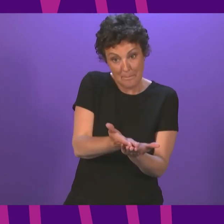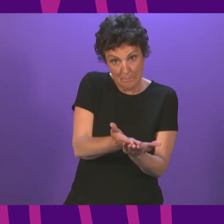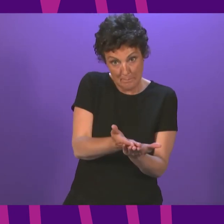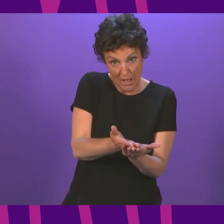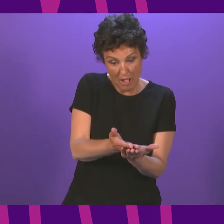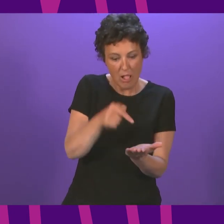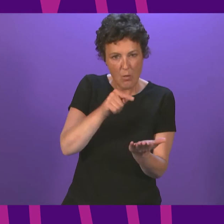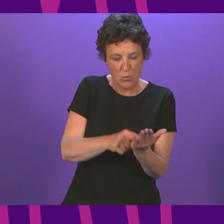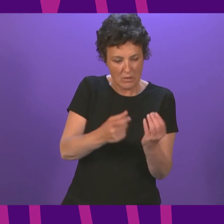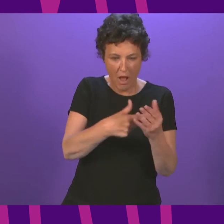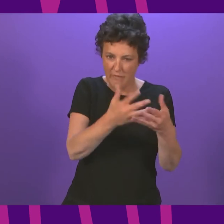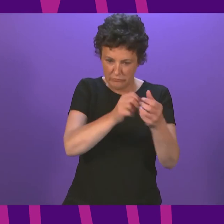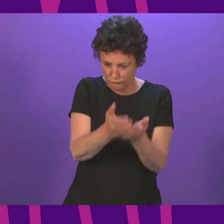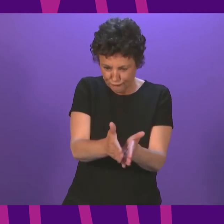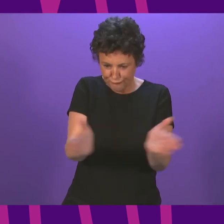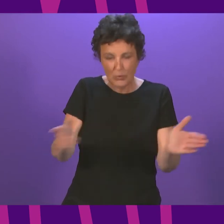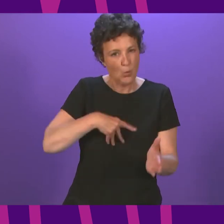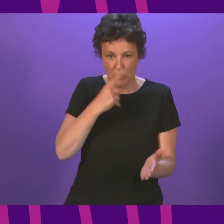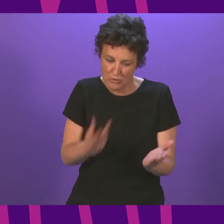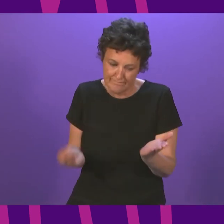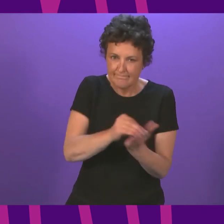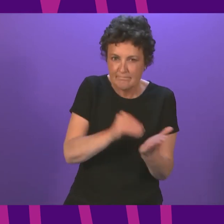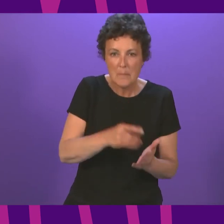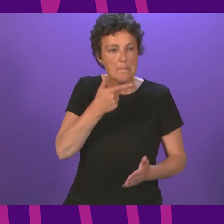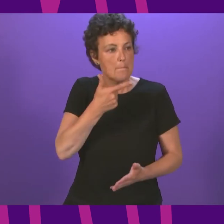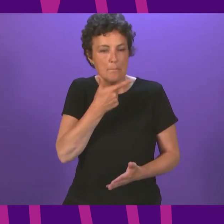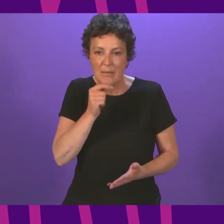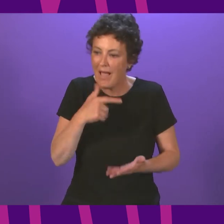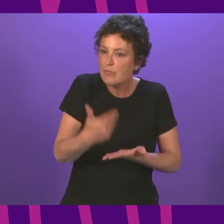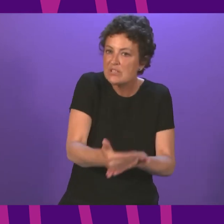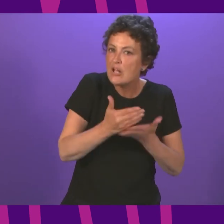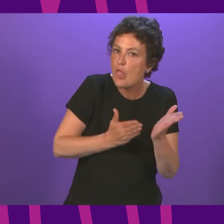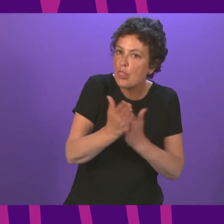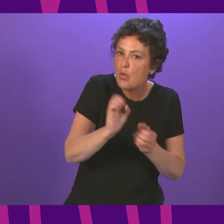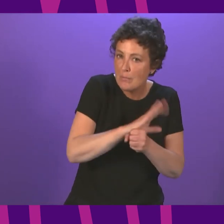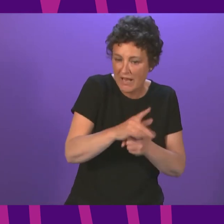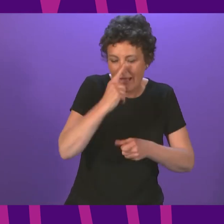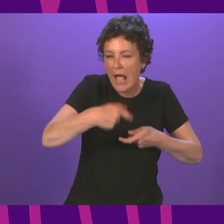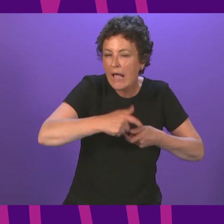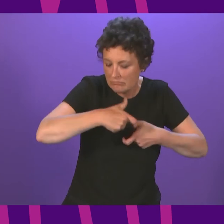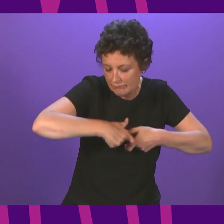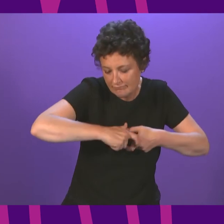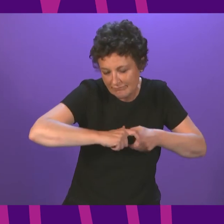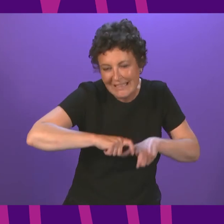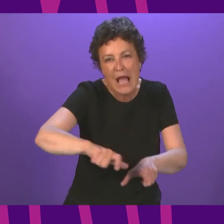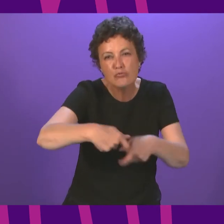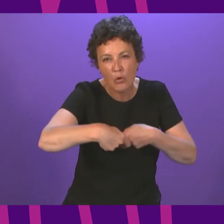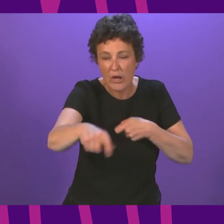to do much more with it to ensure that protections that were given to people during the pandemic were available for a while longer. We would also have sought to add provisions that would